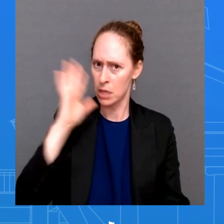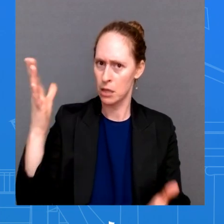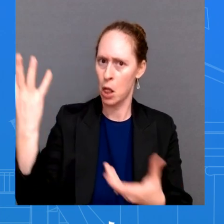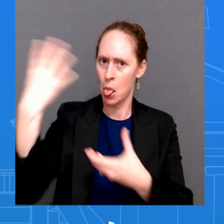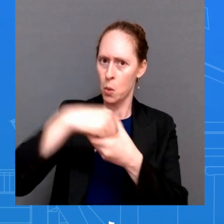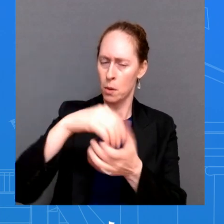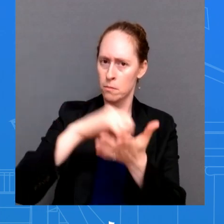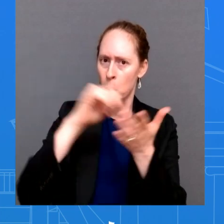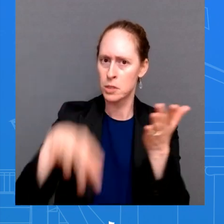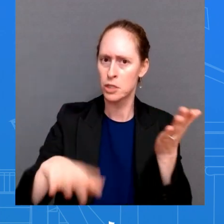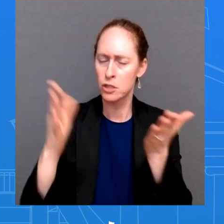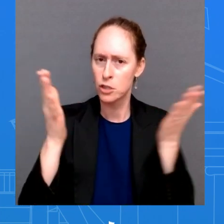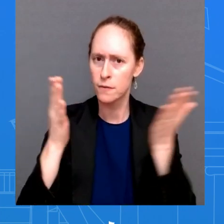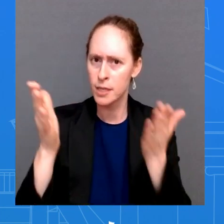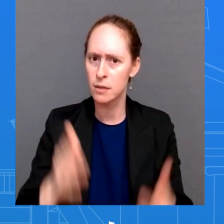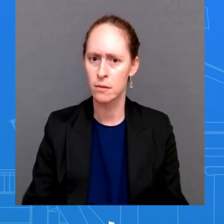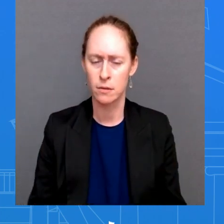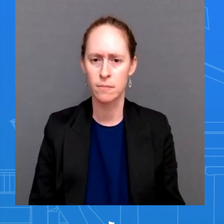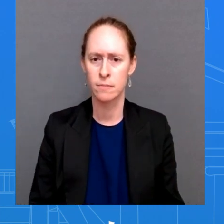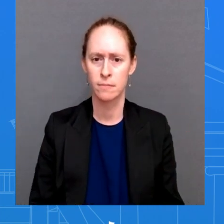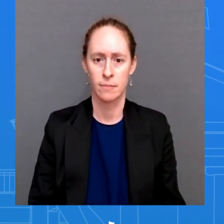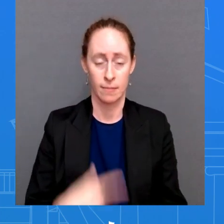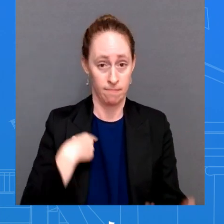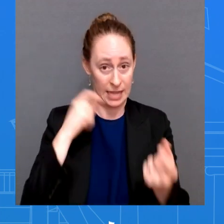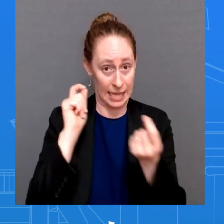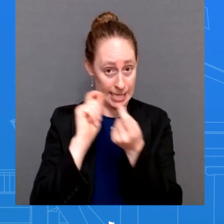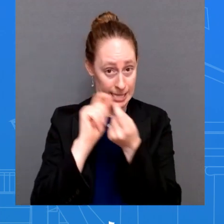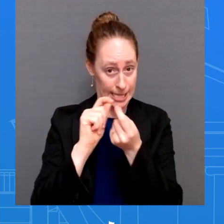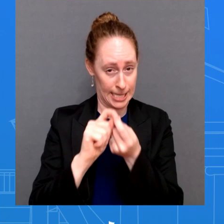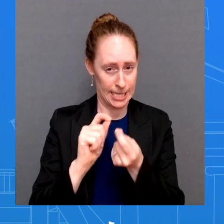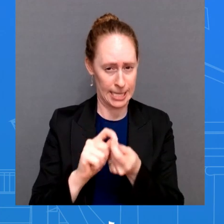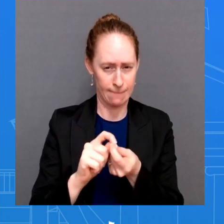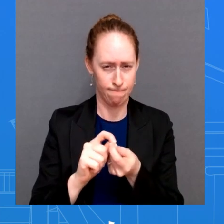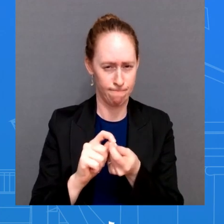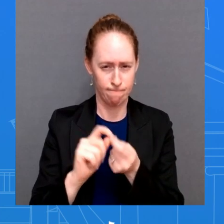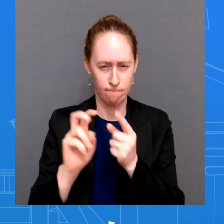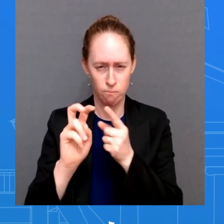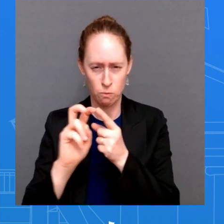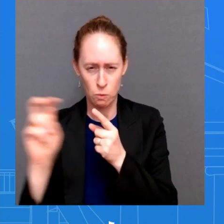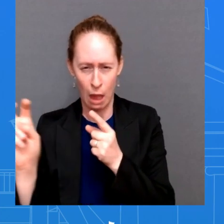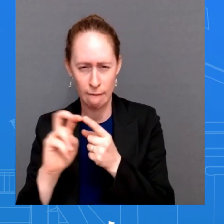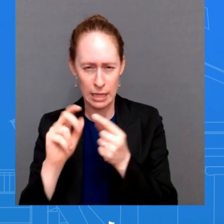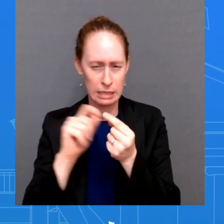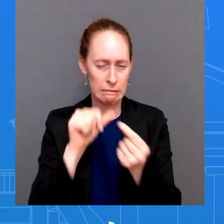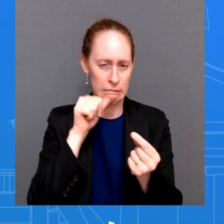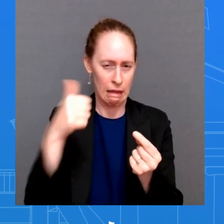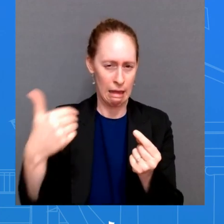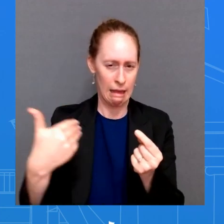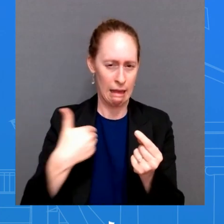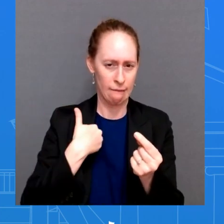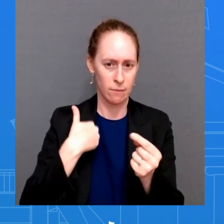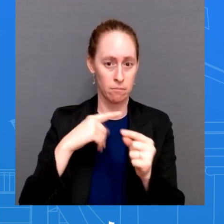We can easily go back. But from what I understand, Medicaid pays for your healthcare services, so I presume it's for the healthcare.